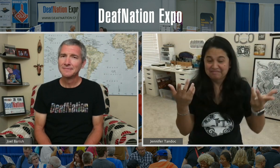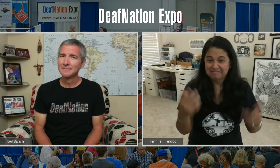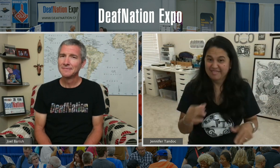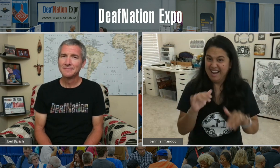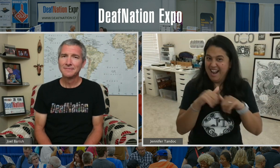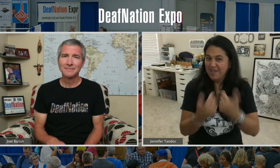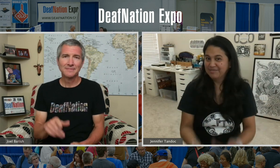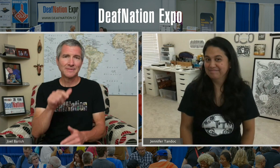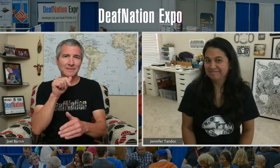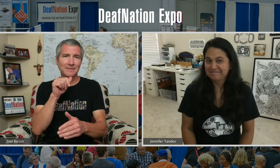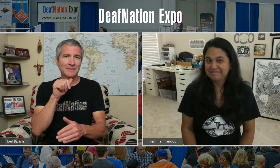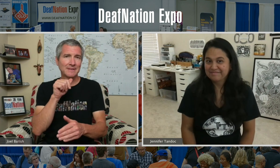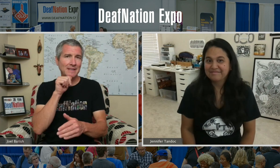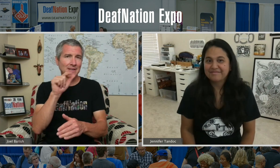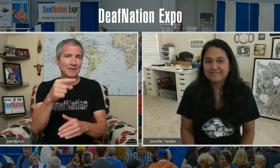It was successful.